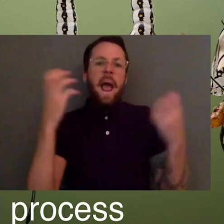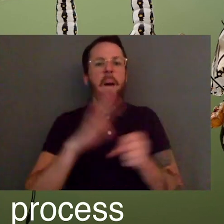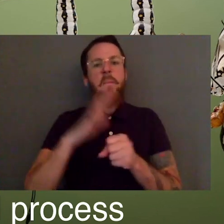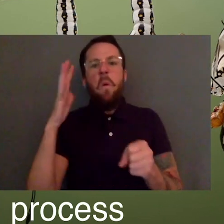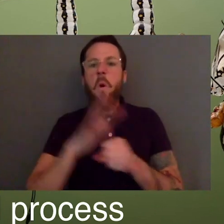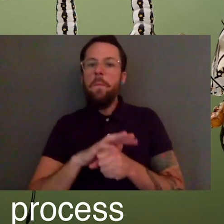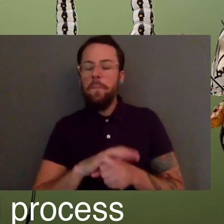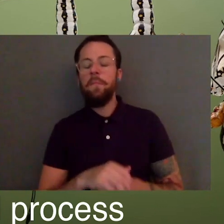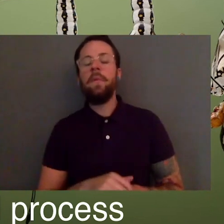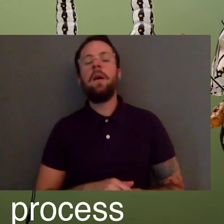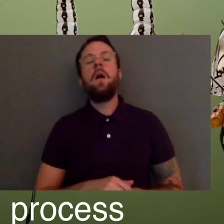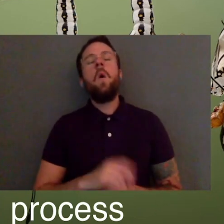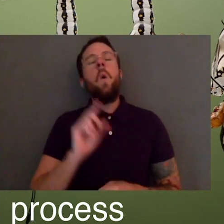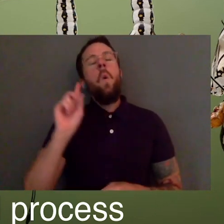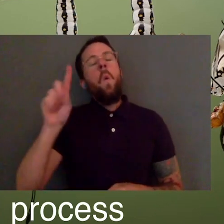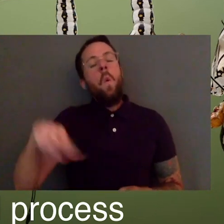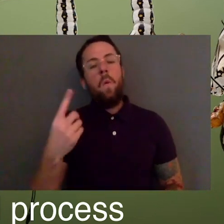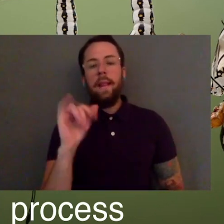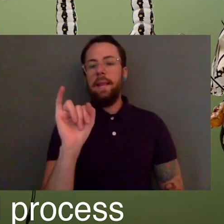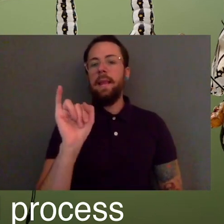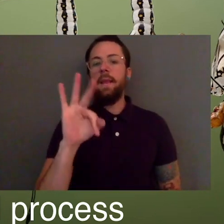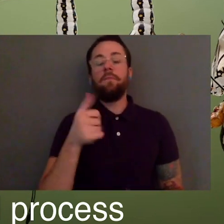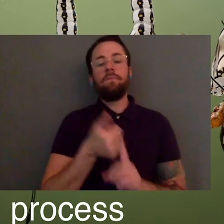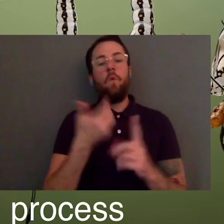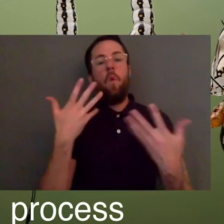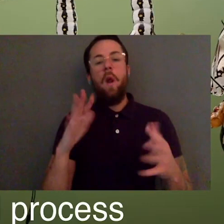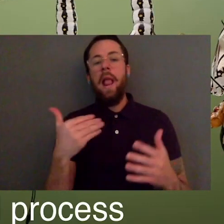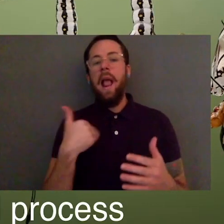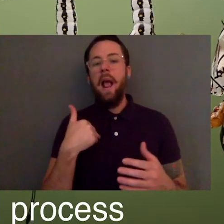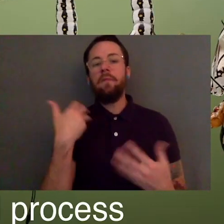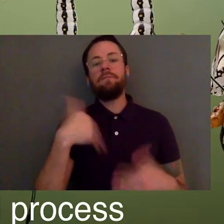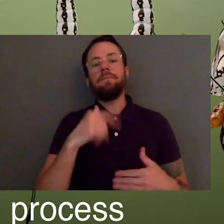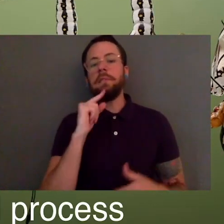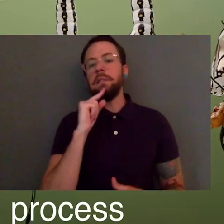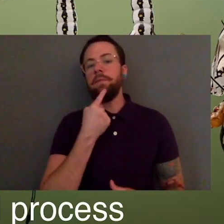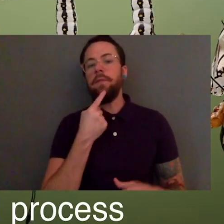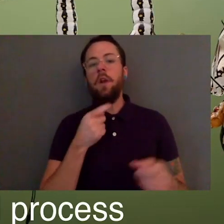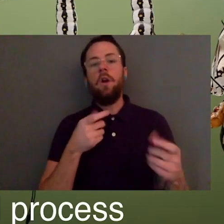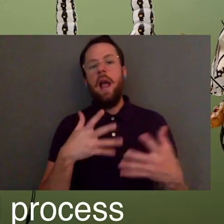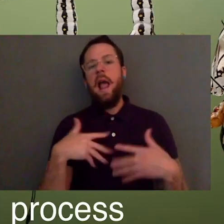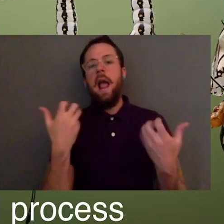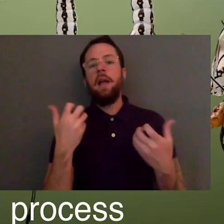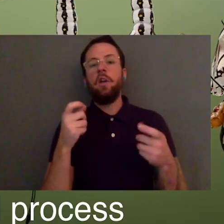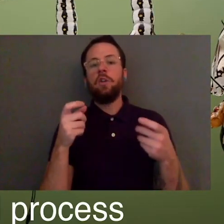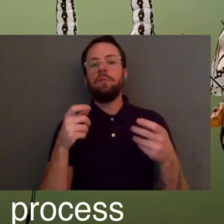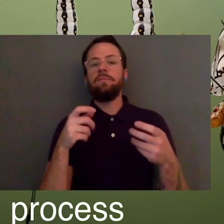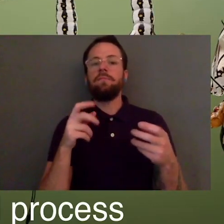If you're taking shots of some sort, and it can make people angrier or more likely to